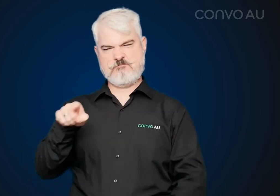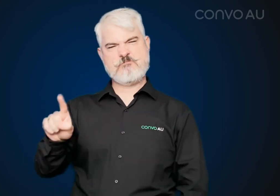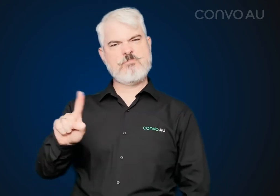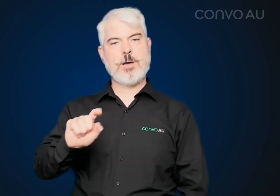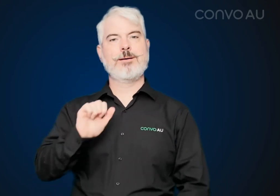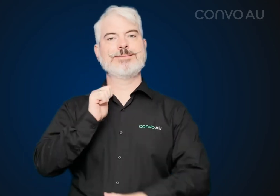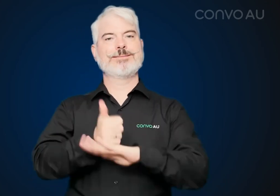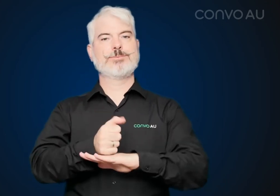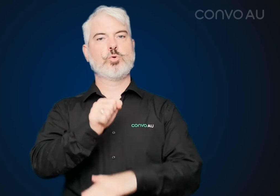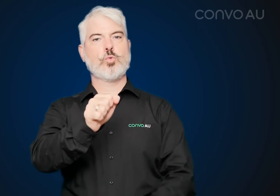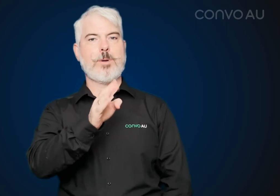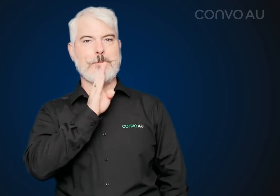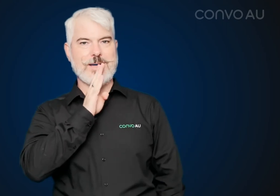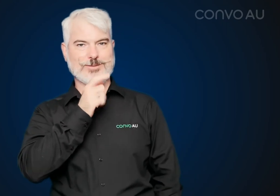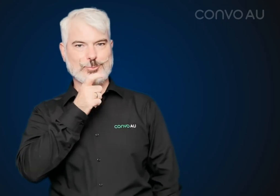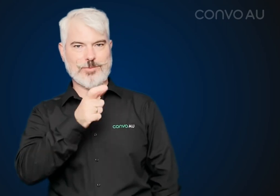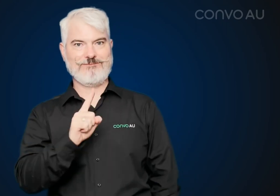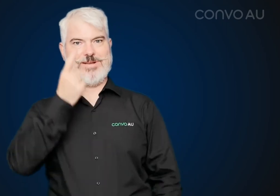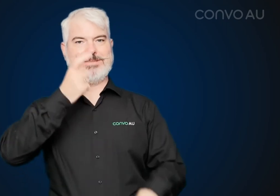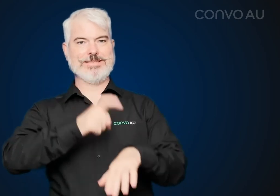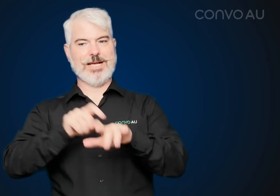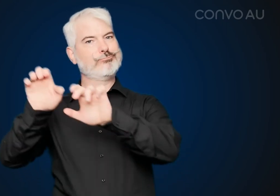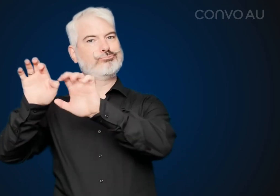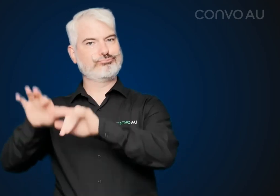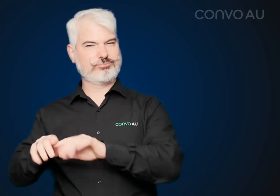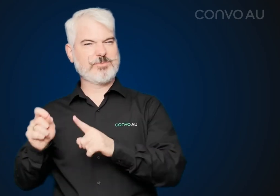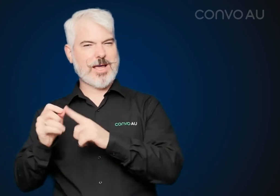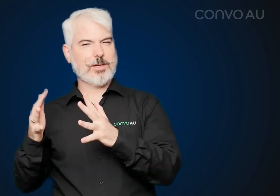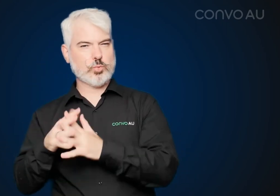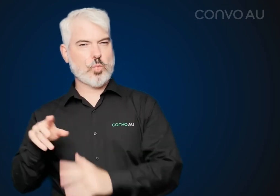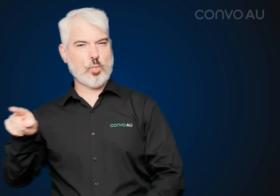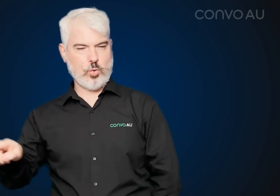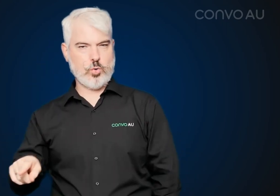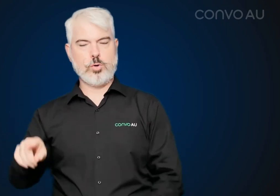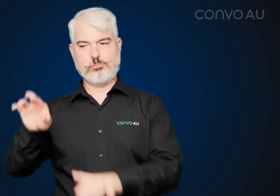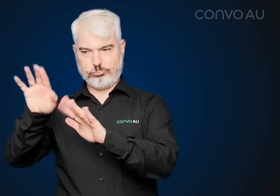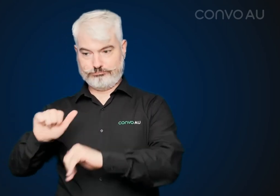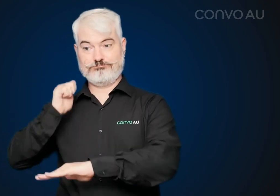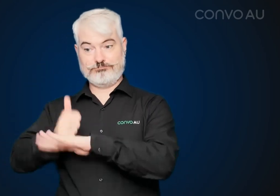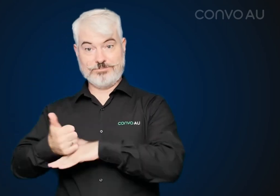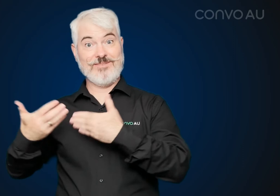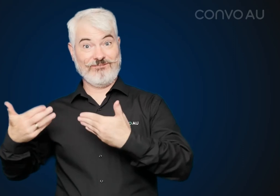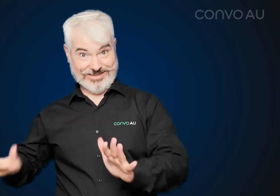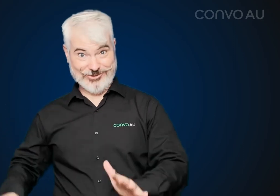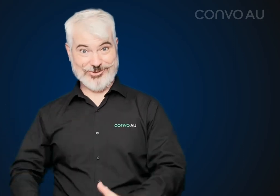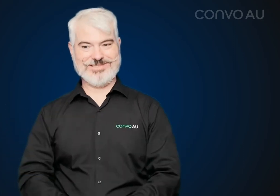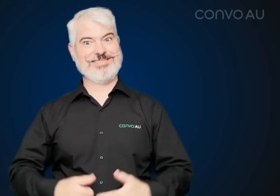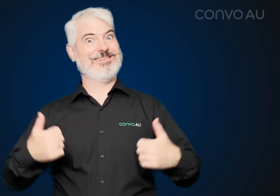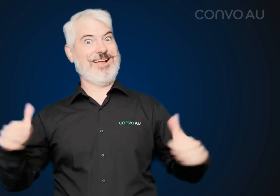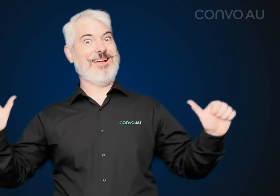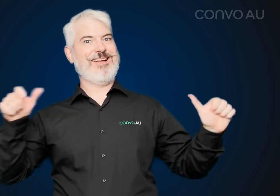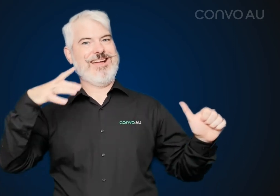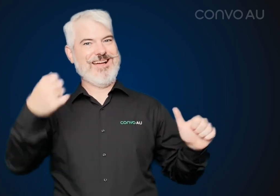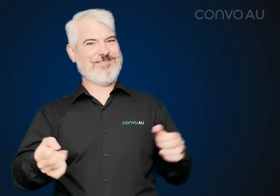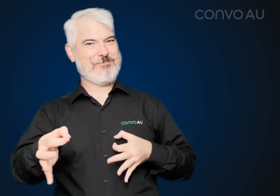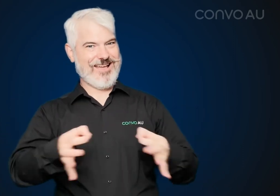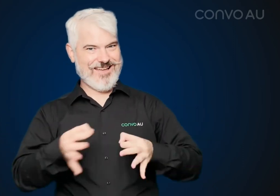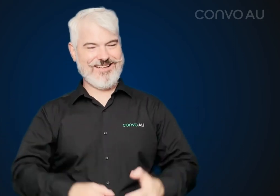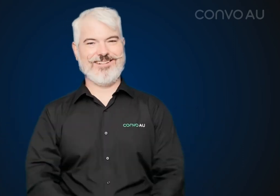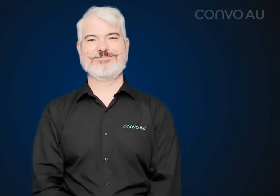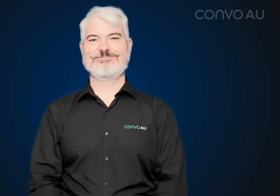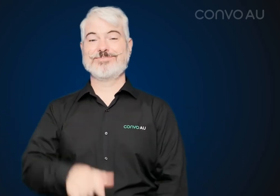to set your password.